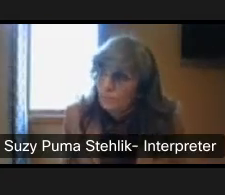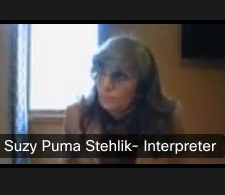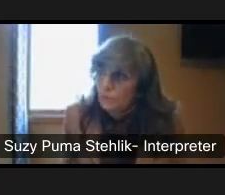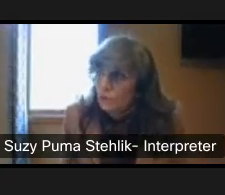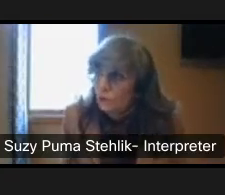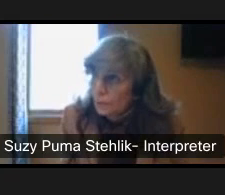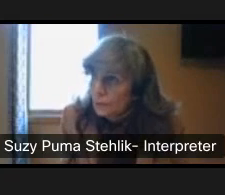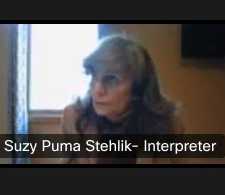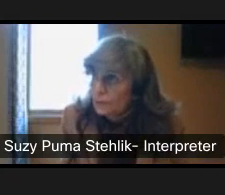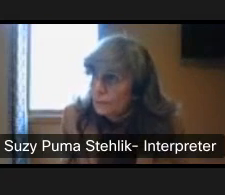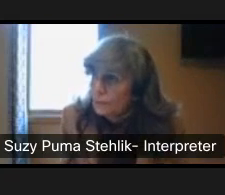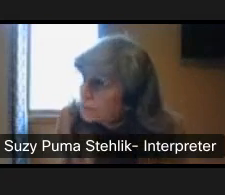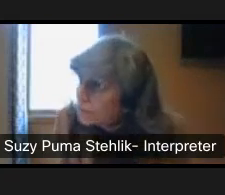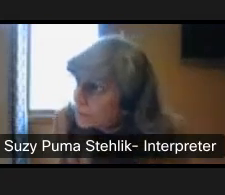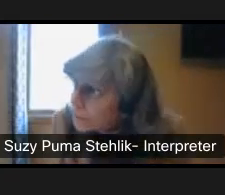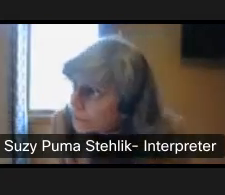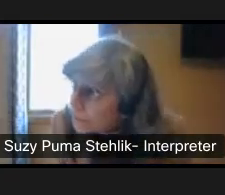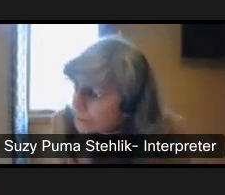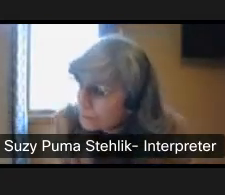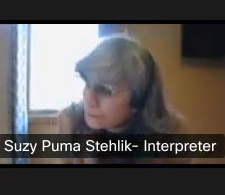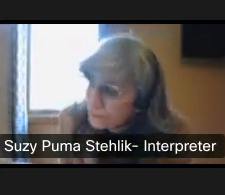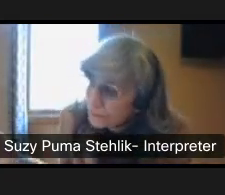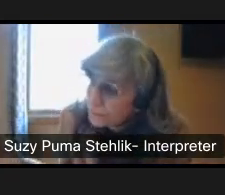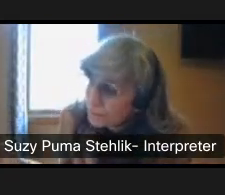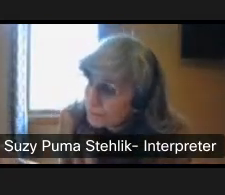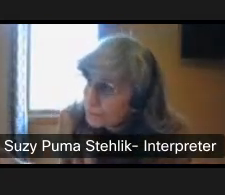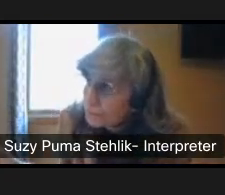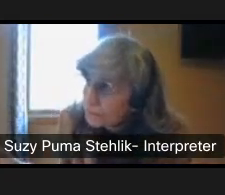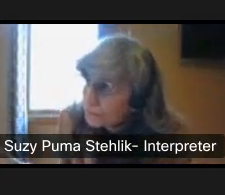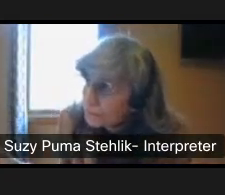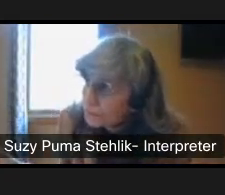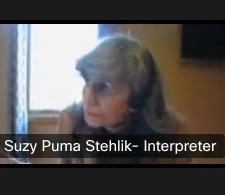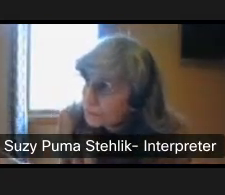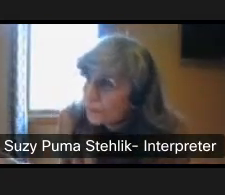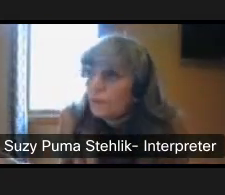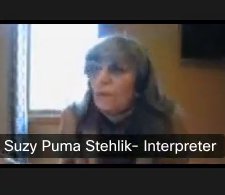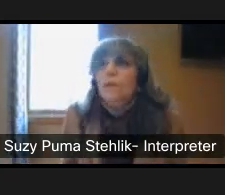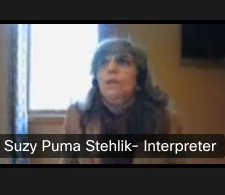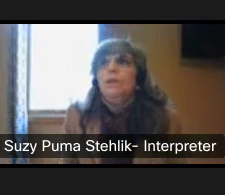Our understanding is, it's 600 dollars was the cost that she spent to have it expected.